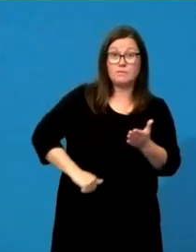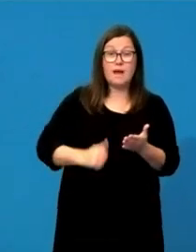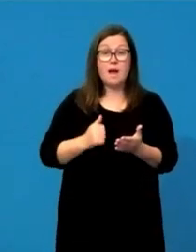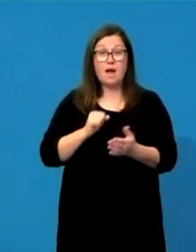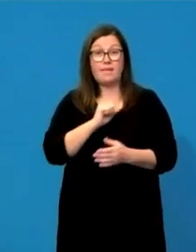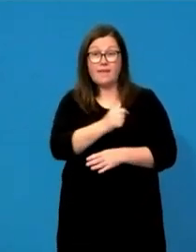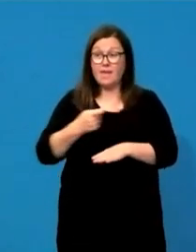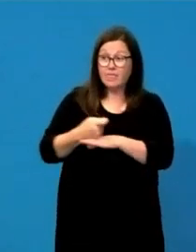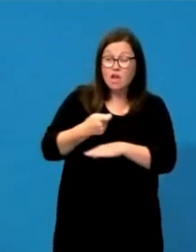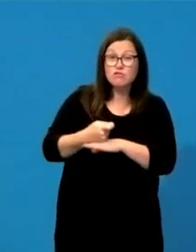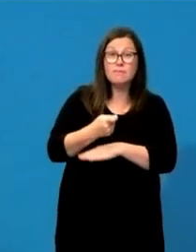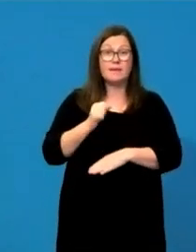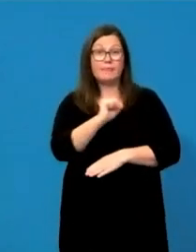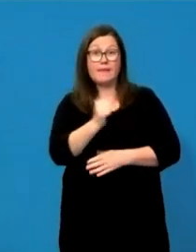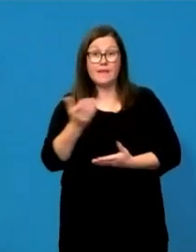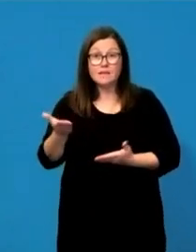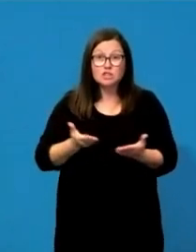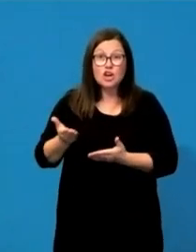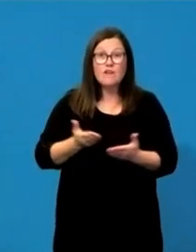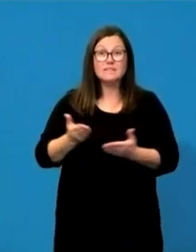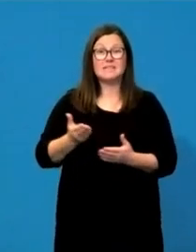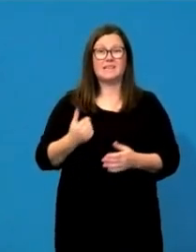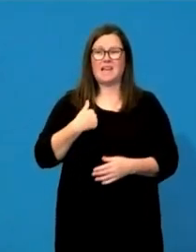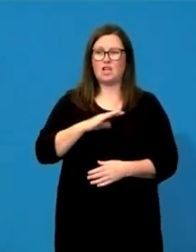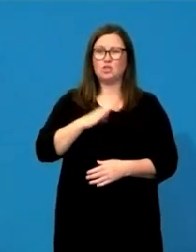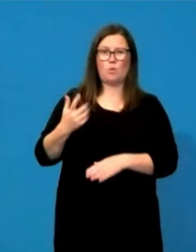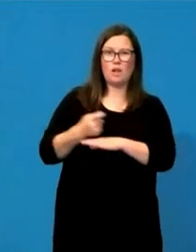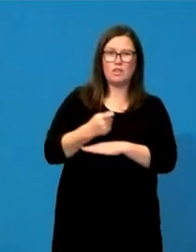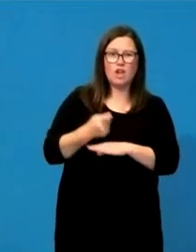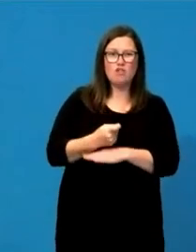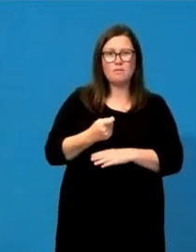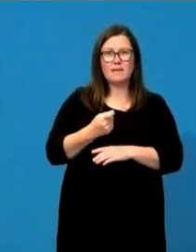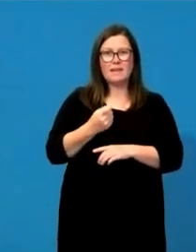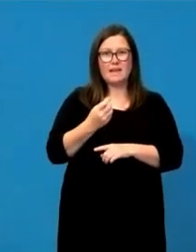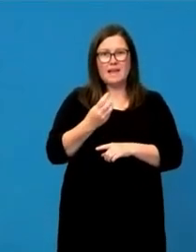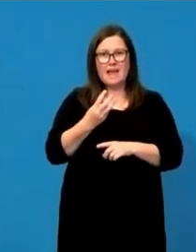Instead of coming out every three weeks just for an hour or an hour and a half, and then